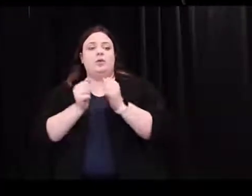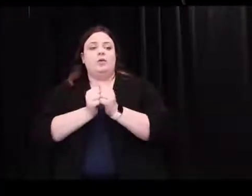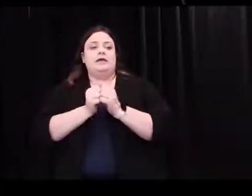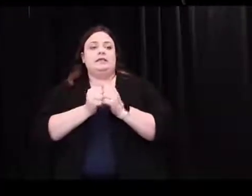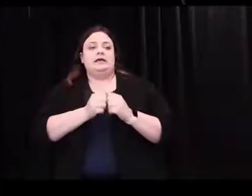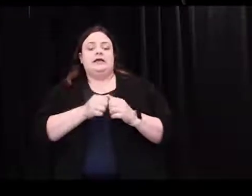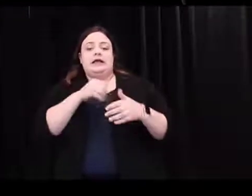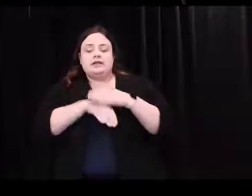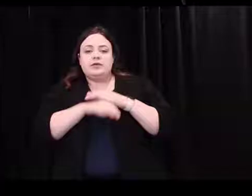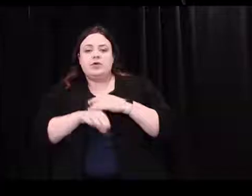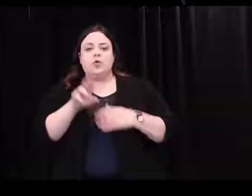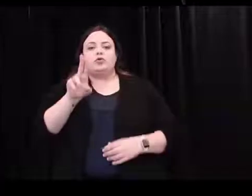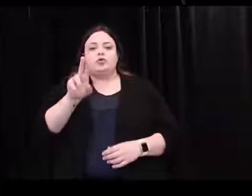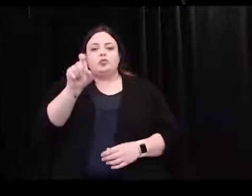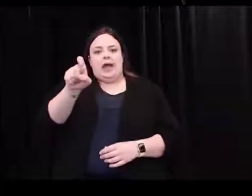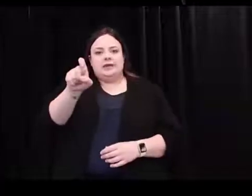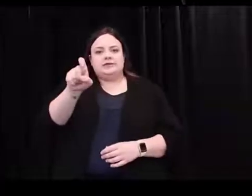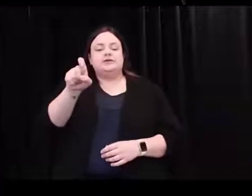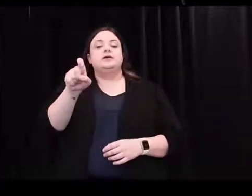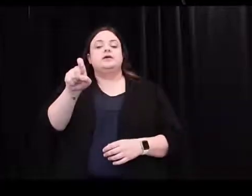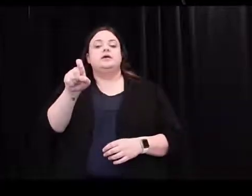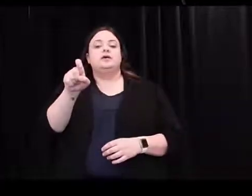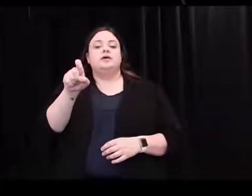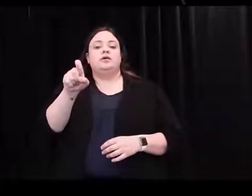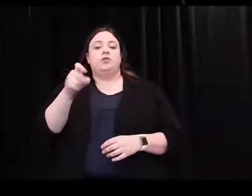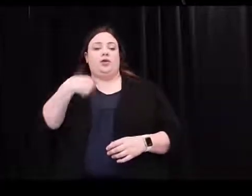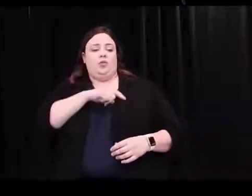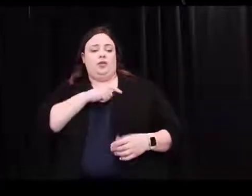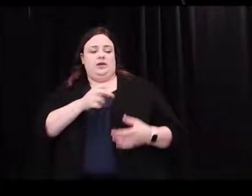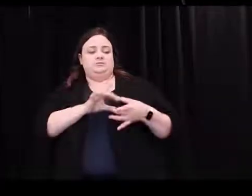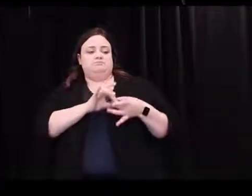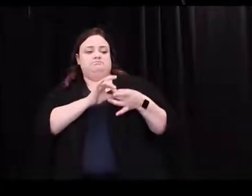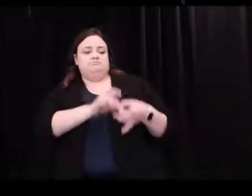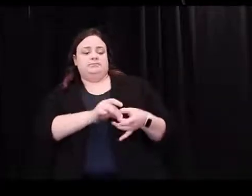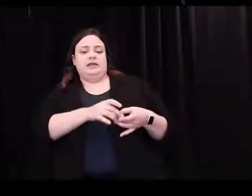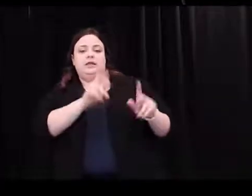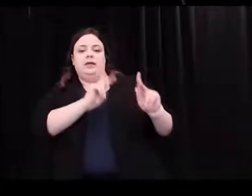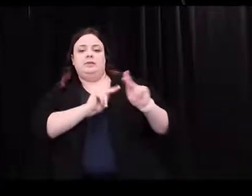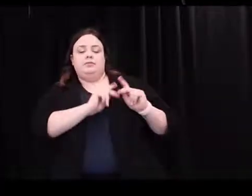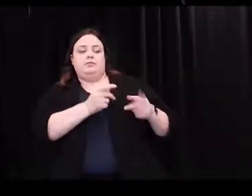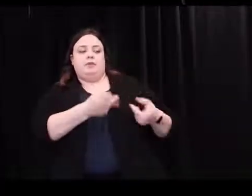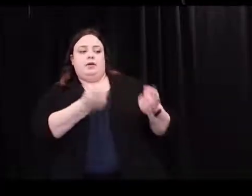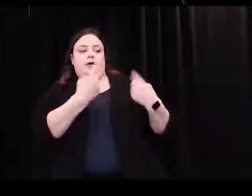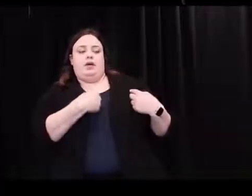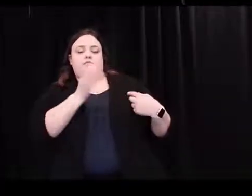where we regard the the the the person who comes to our site or comes to our application as a